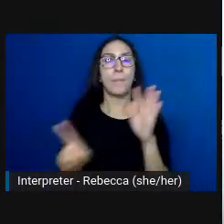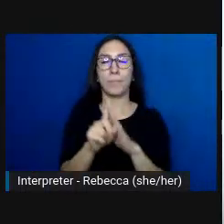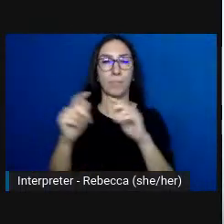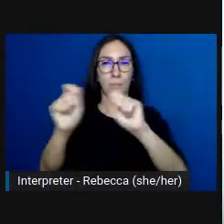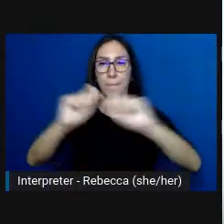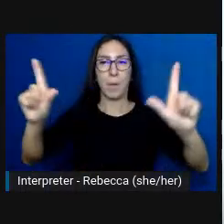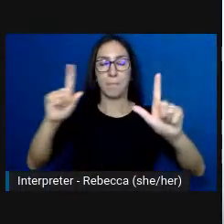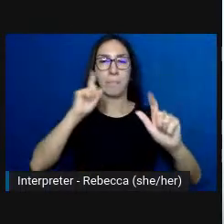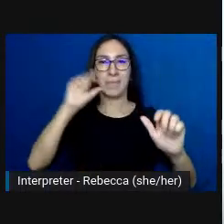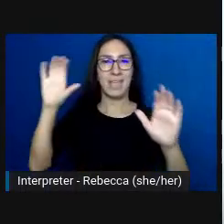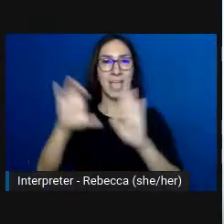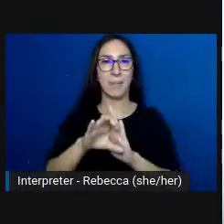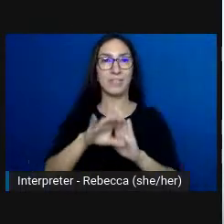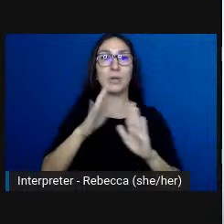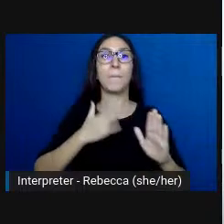I use a Screen Reader daily and when I come across an image